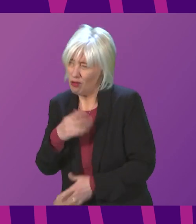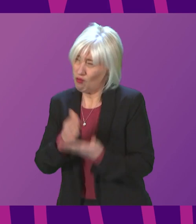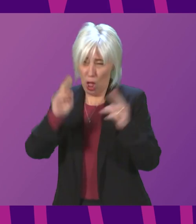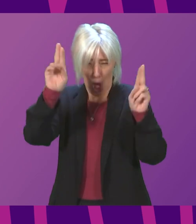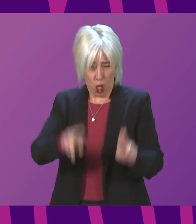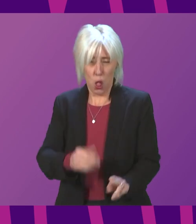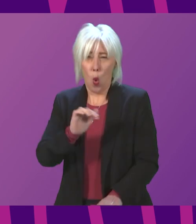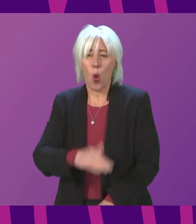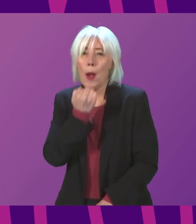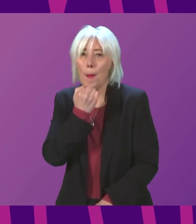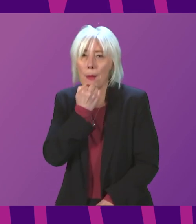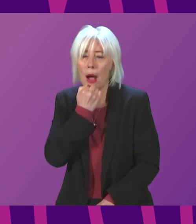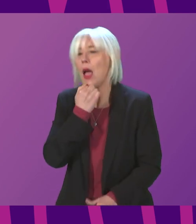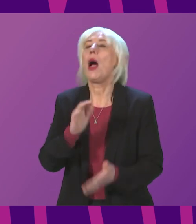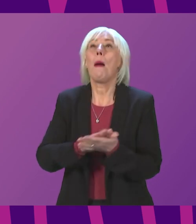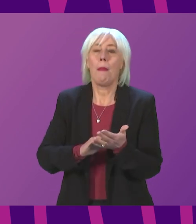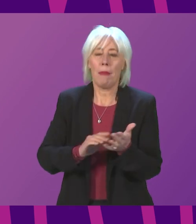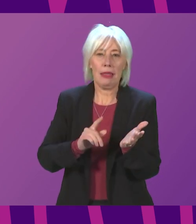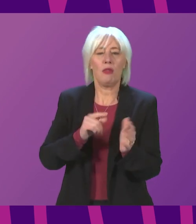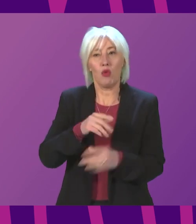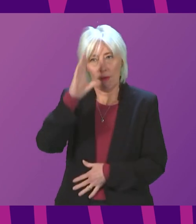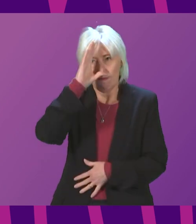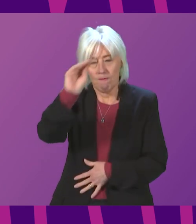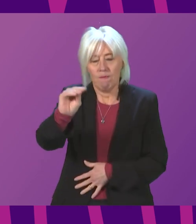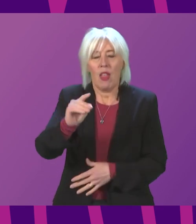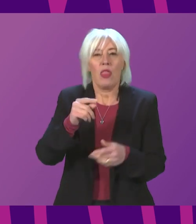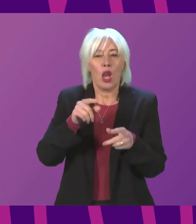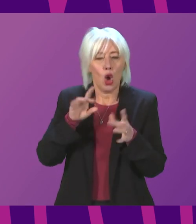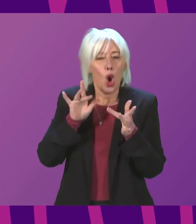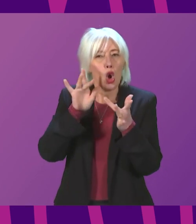allows the contact tracing process to kick in as quickly as possible.